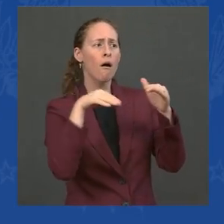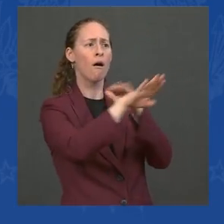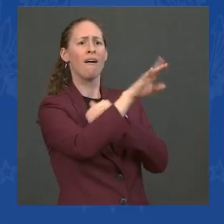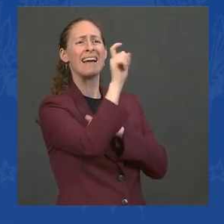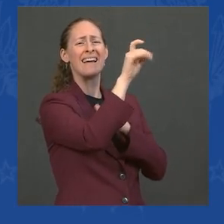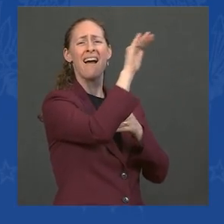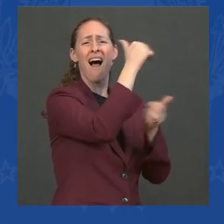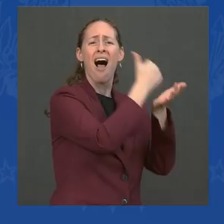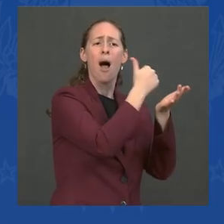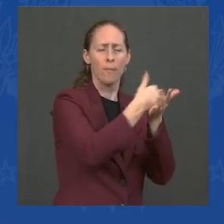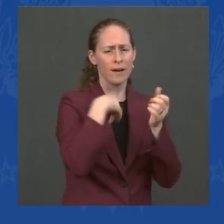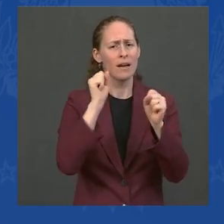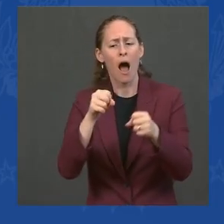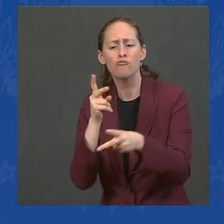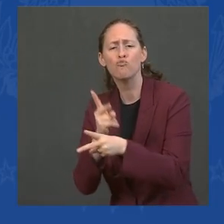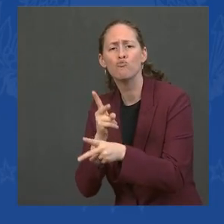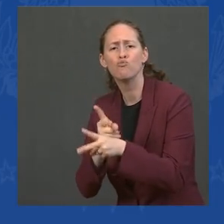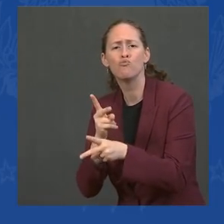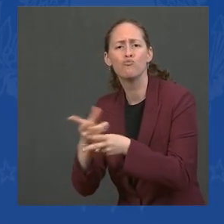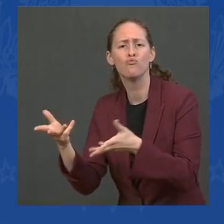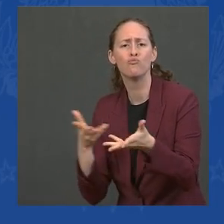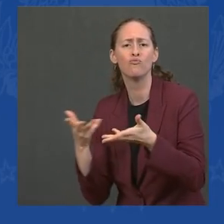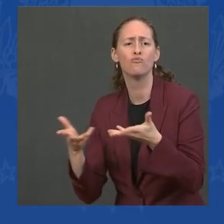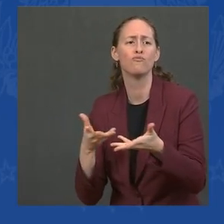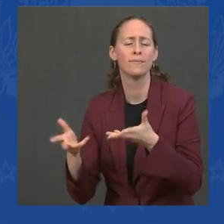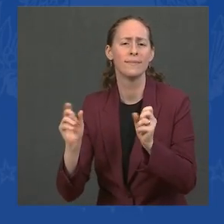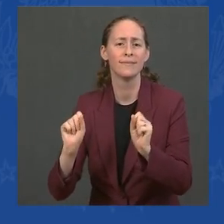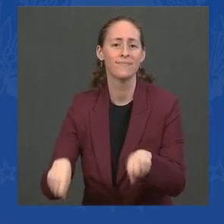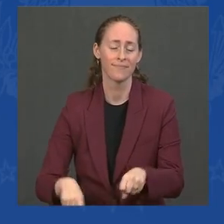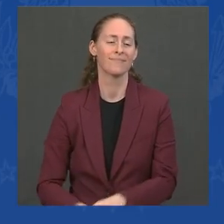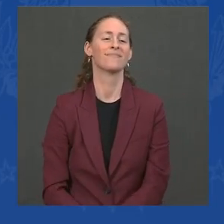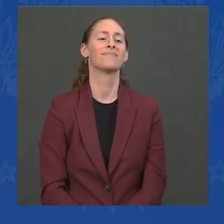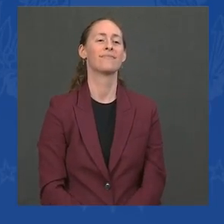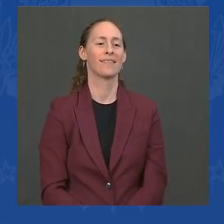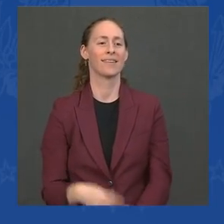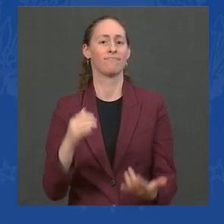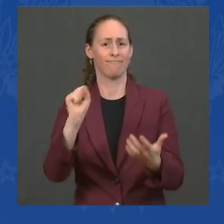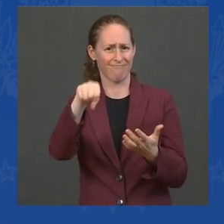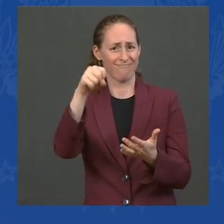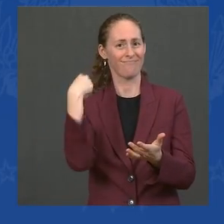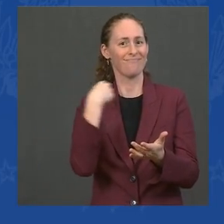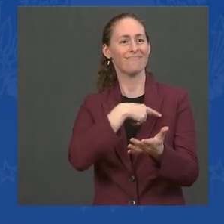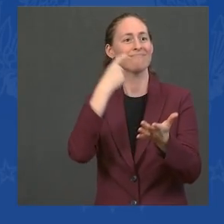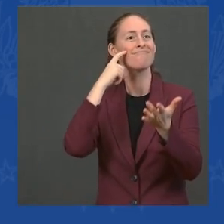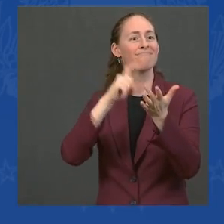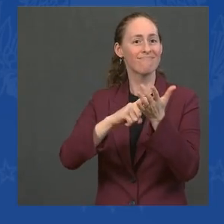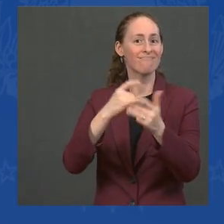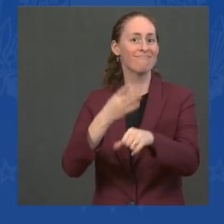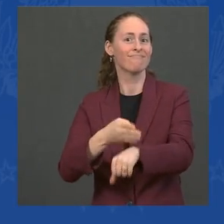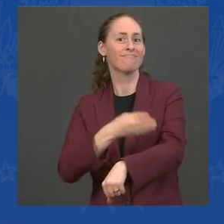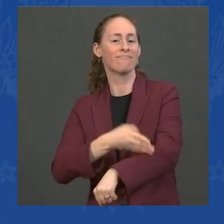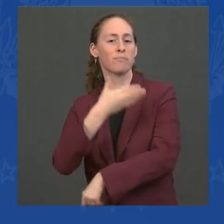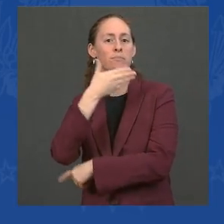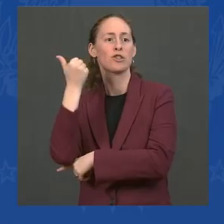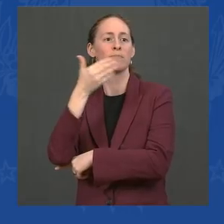As we begin to see signs of improvement in our COVID-19 trajectory, every unvaccinated American has a choice to make.